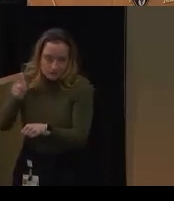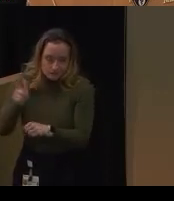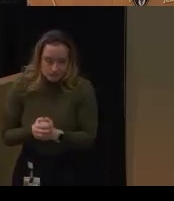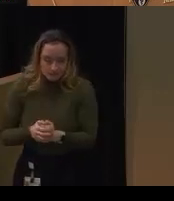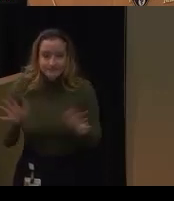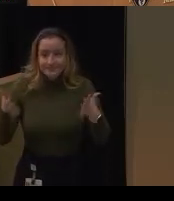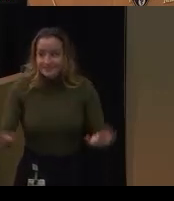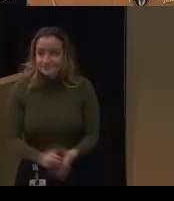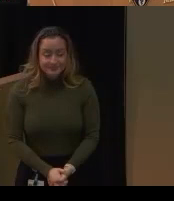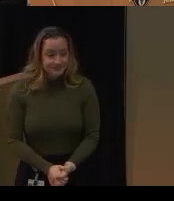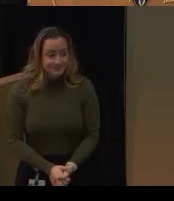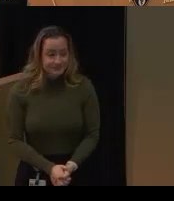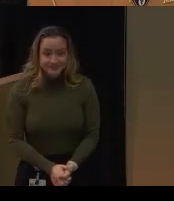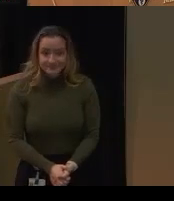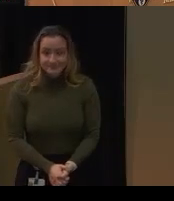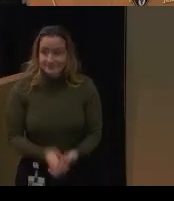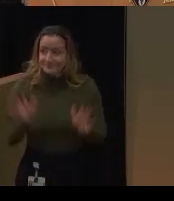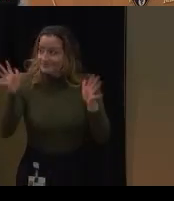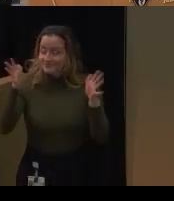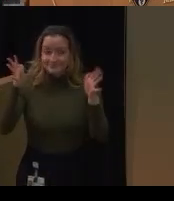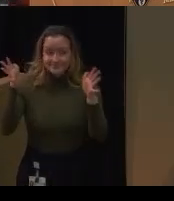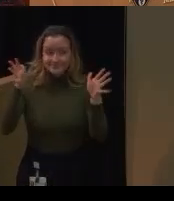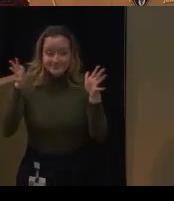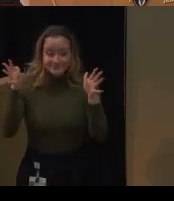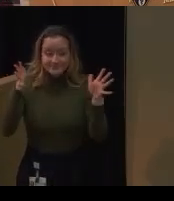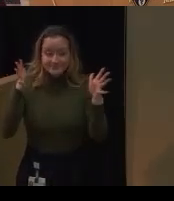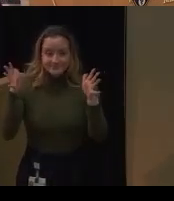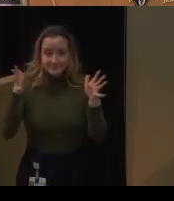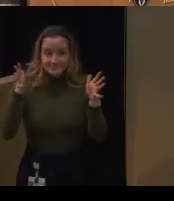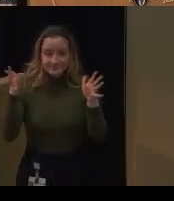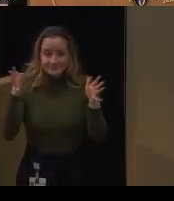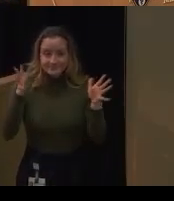that's it foreign